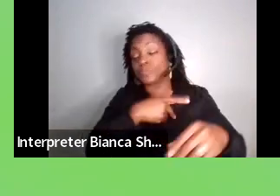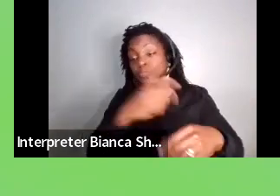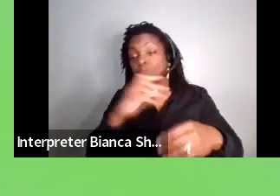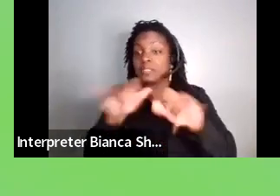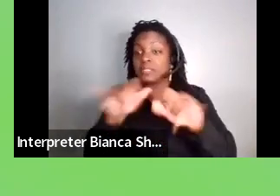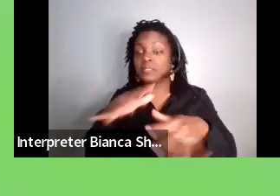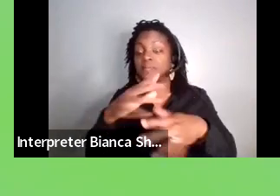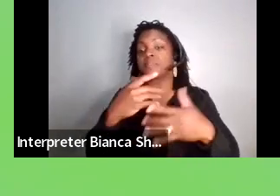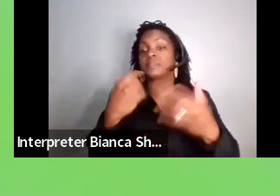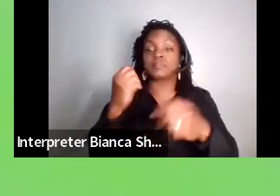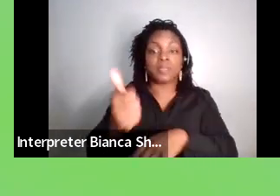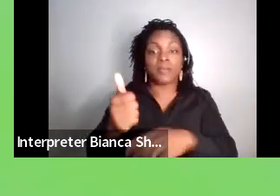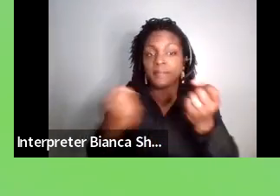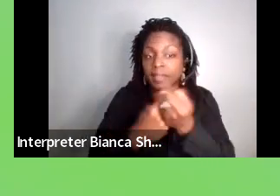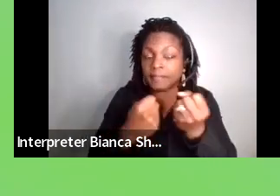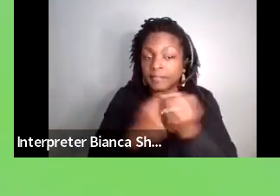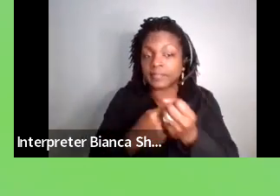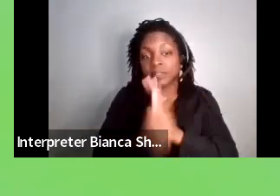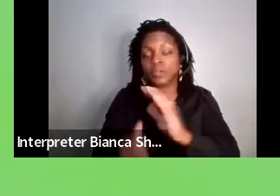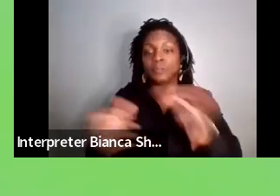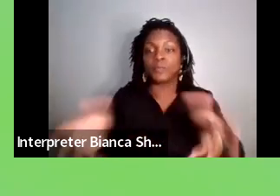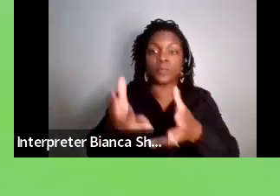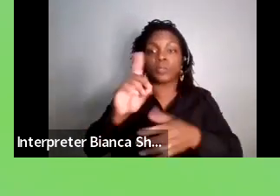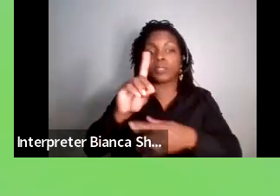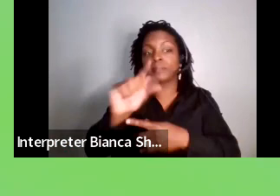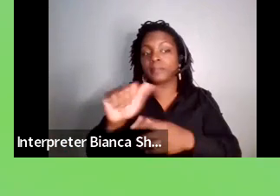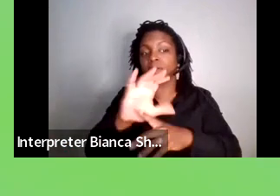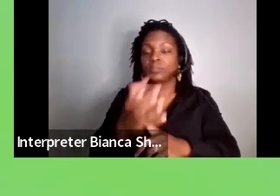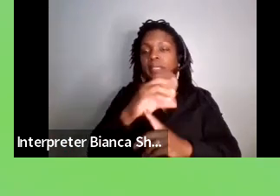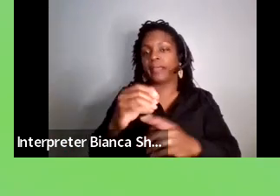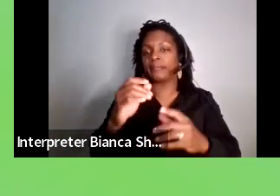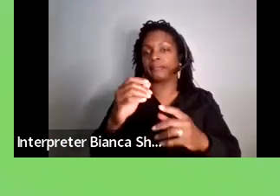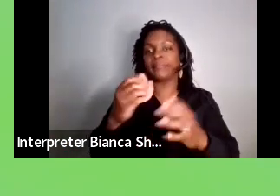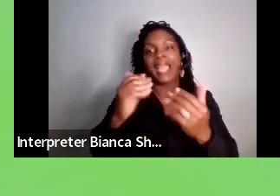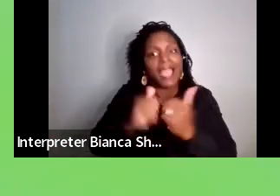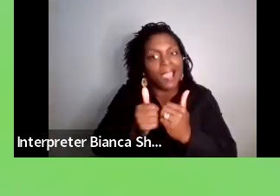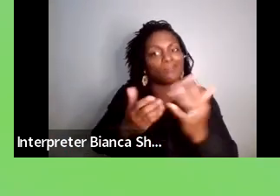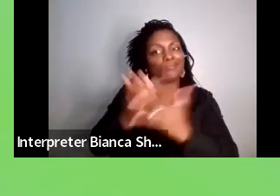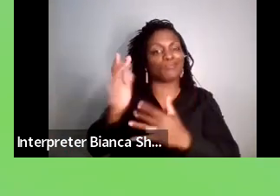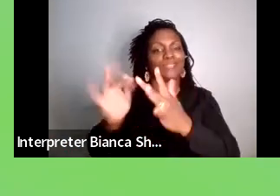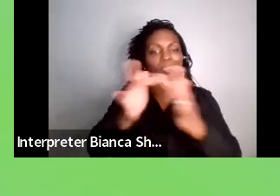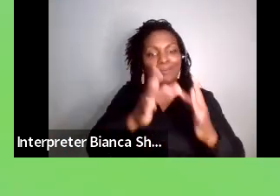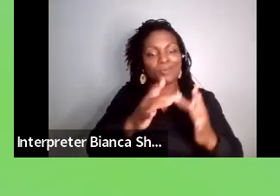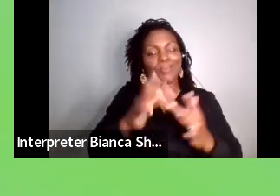mission, and that is where We're hoping to lead with Louisiana Yolf.